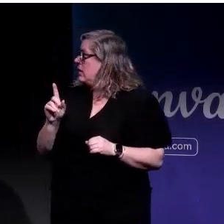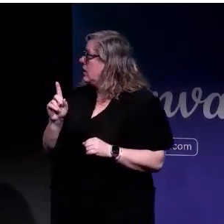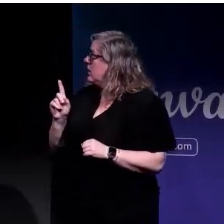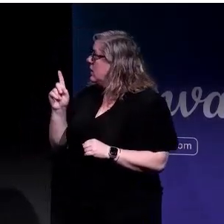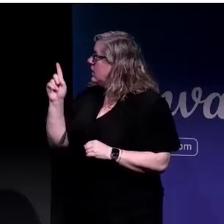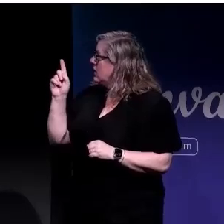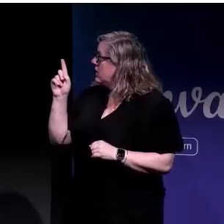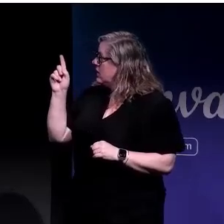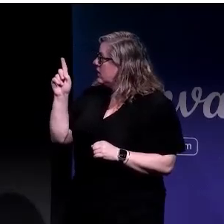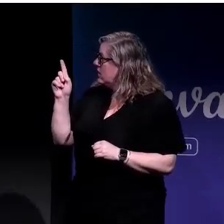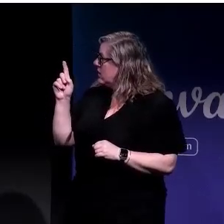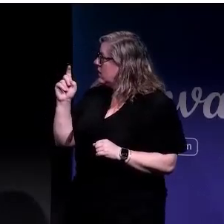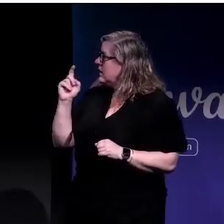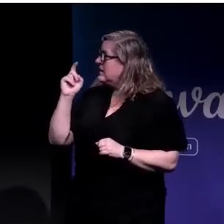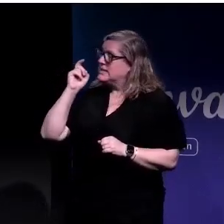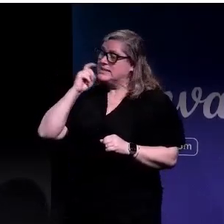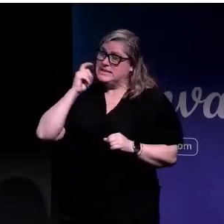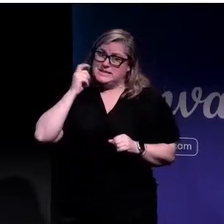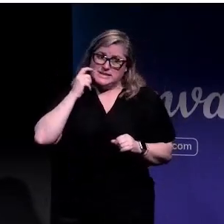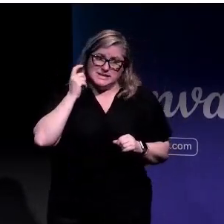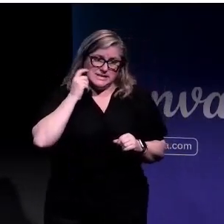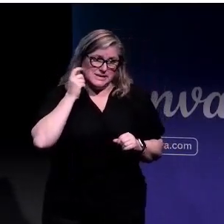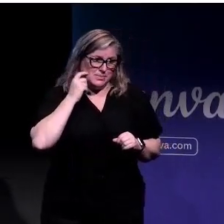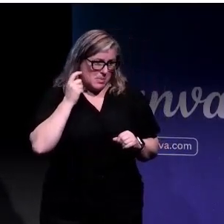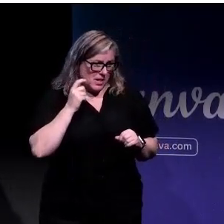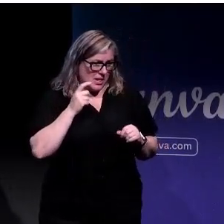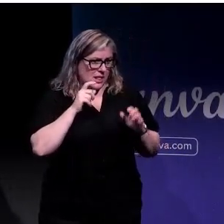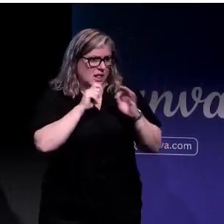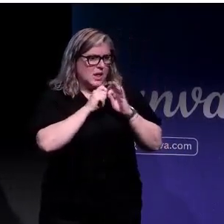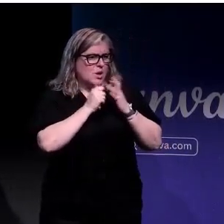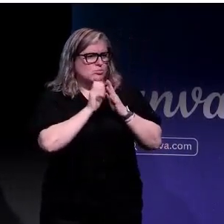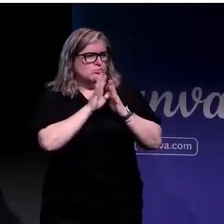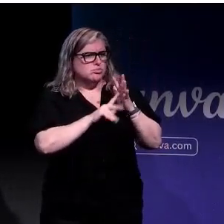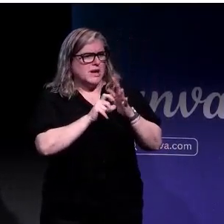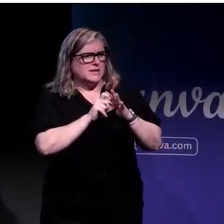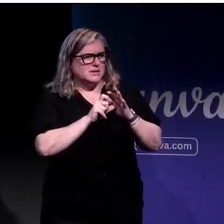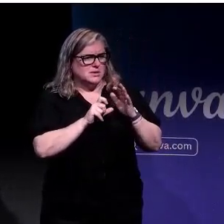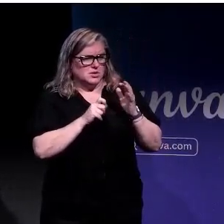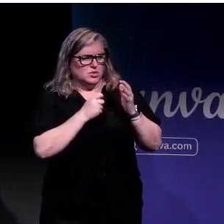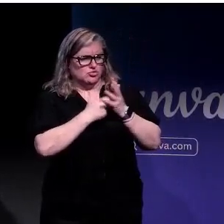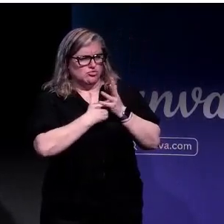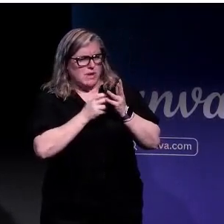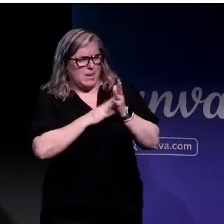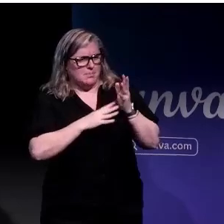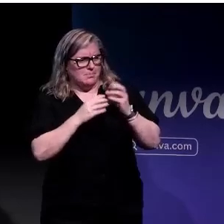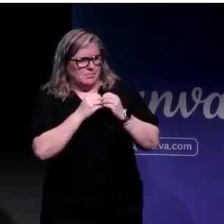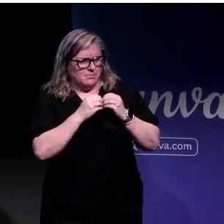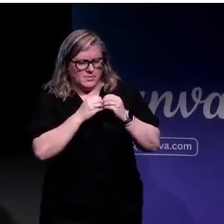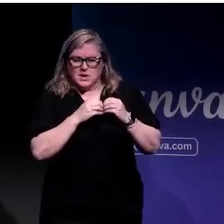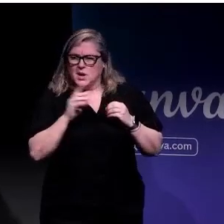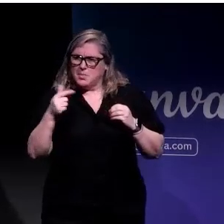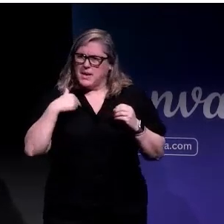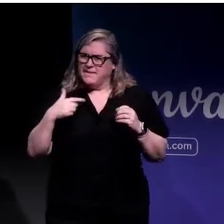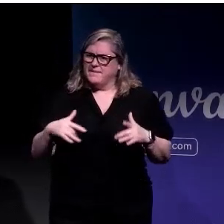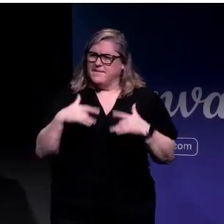Very simple breadcrumb nav, such a, I don't know, I feel like it flies under the radar the old breadcrumb nav.